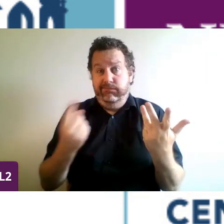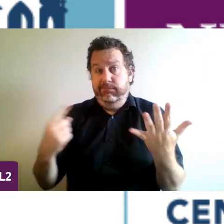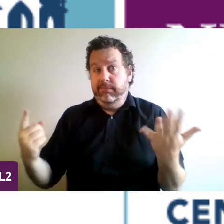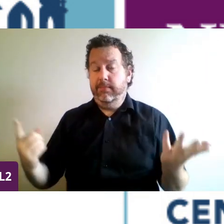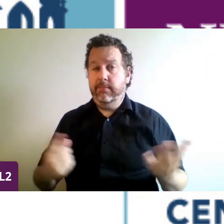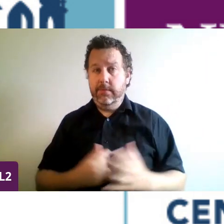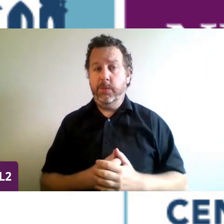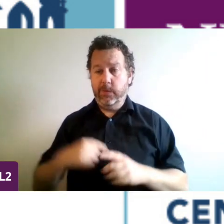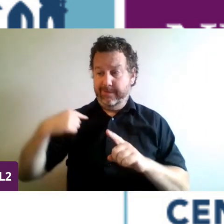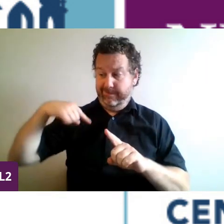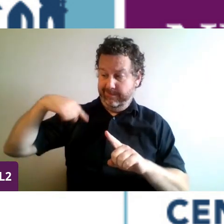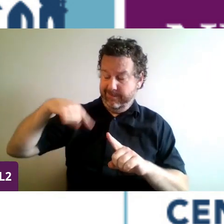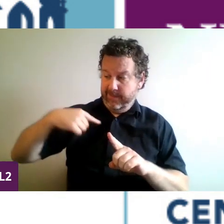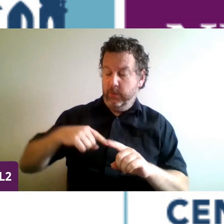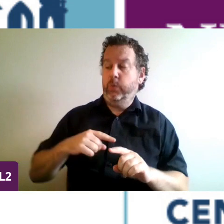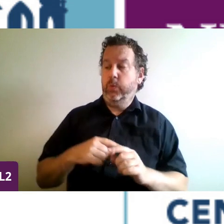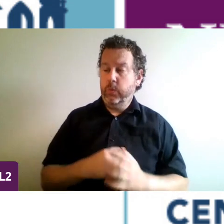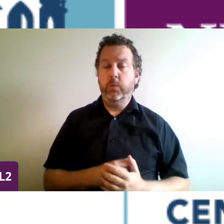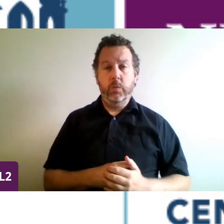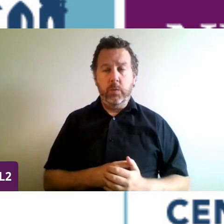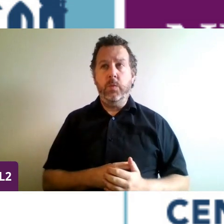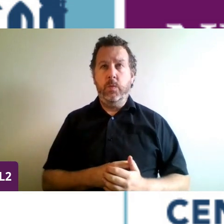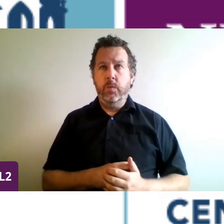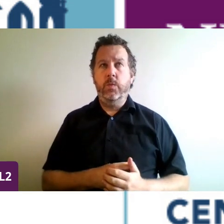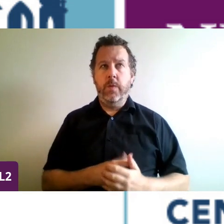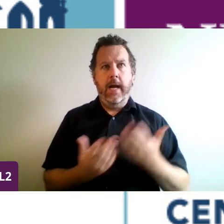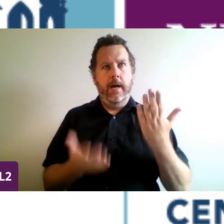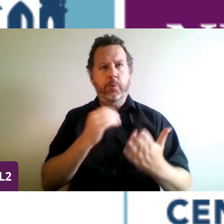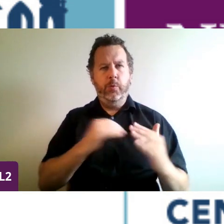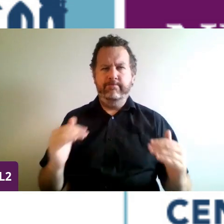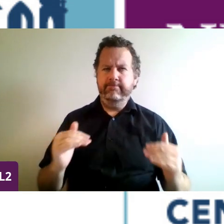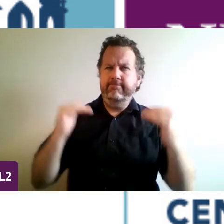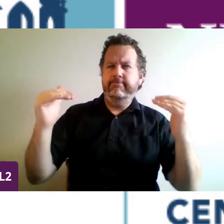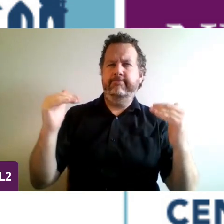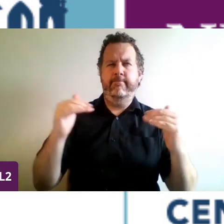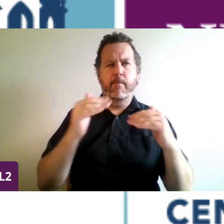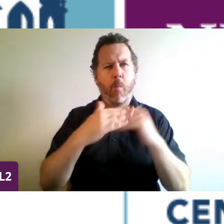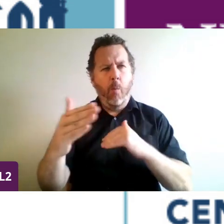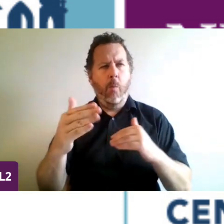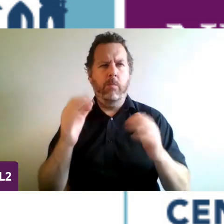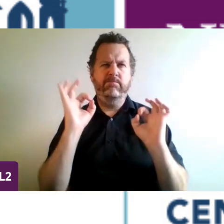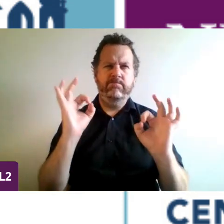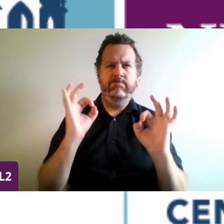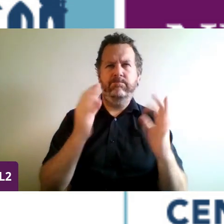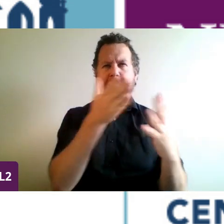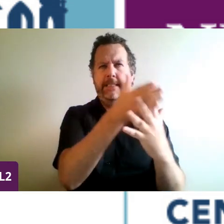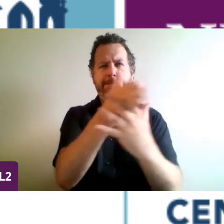to increase accessibility across a broad variety of cultural, recreation, sporting activities.